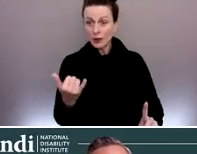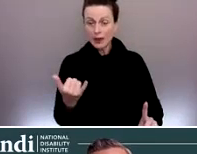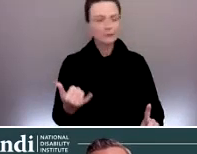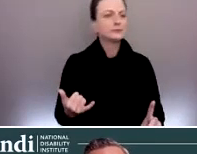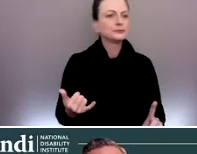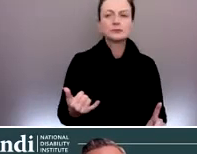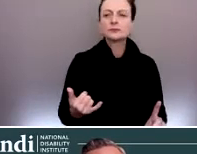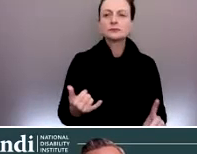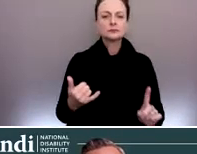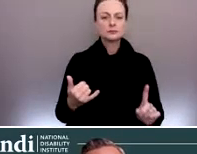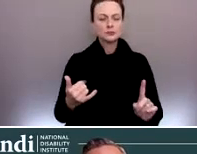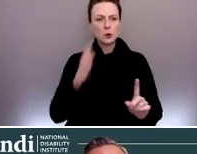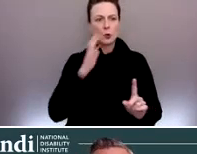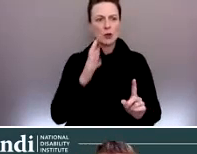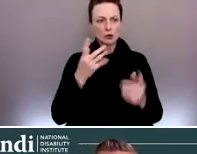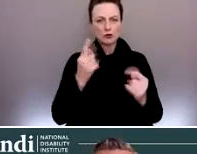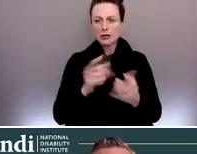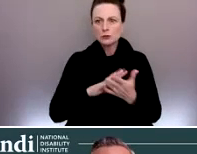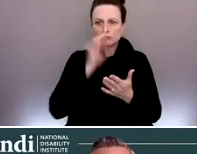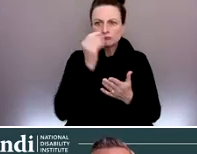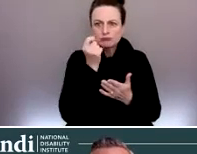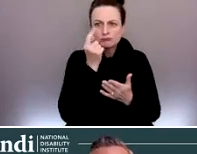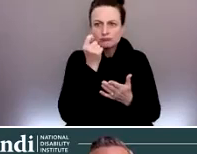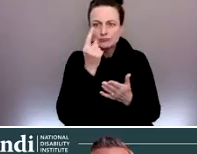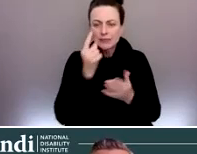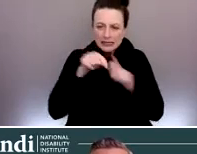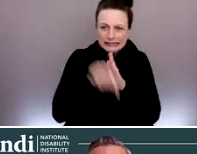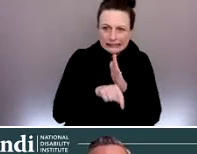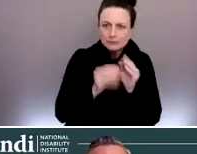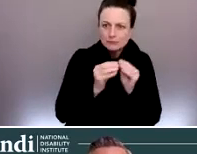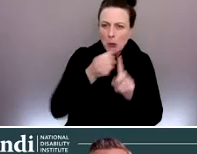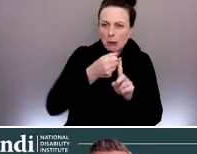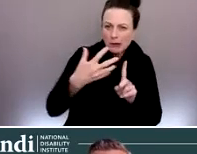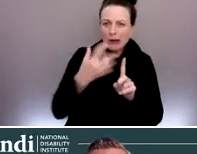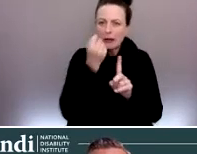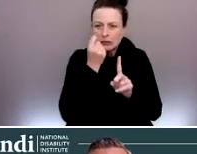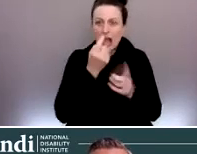We will gain a deeper understanding of the impact of financial inequalities within urban